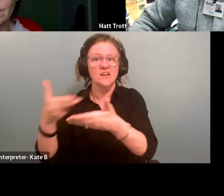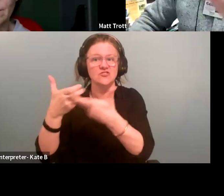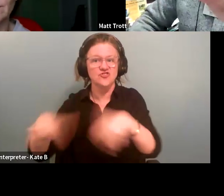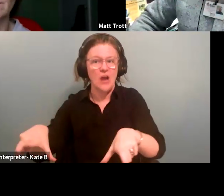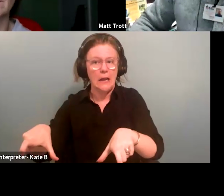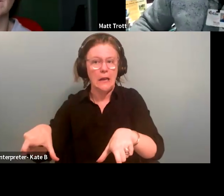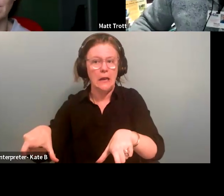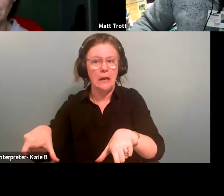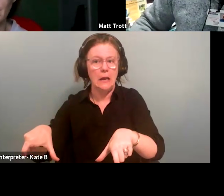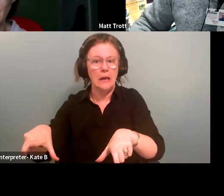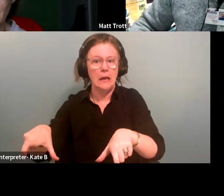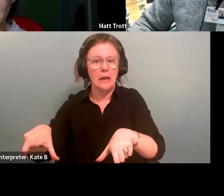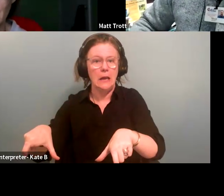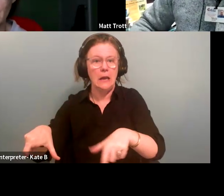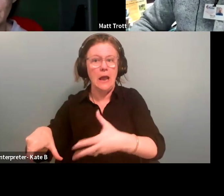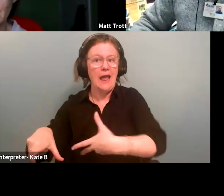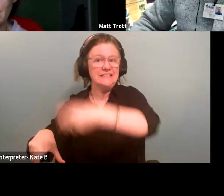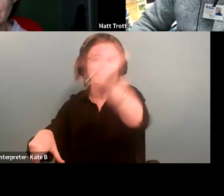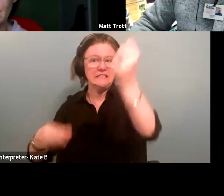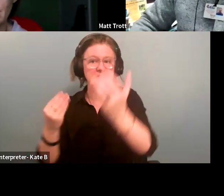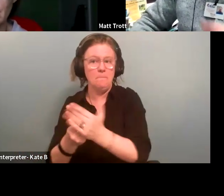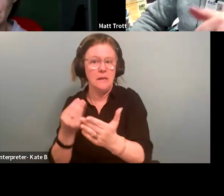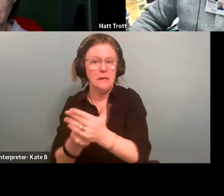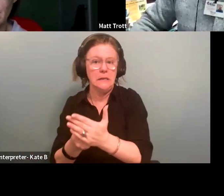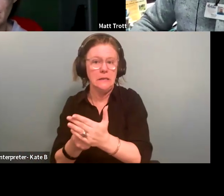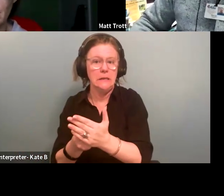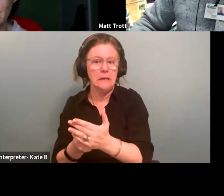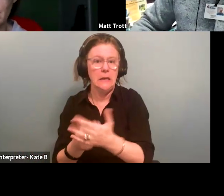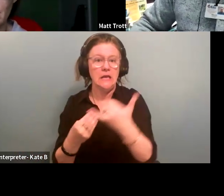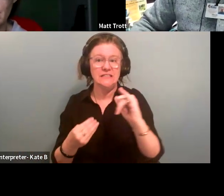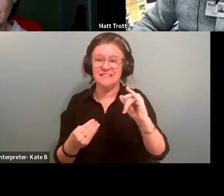and then takes the money out of your account. In the meantime, you are out your money.